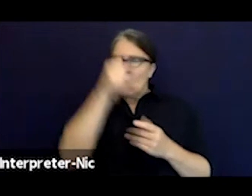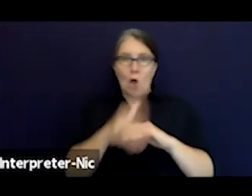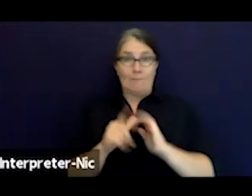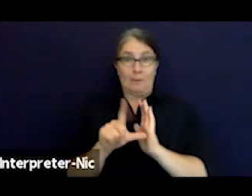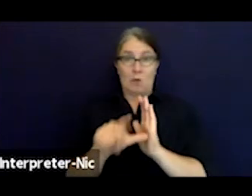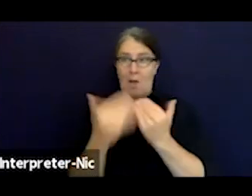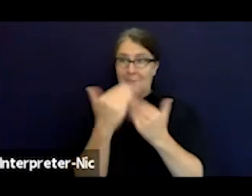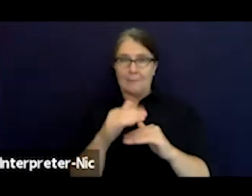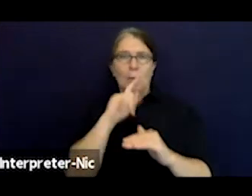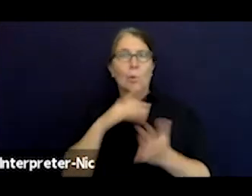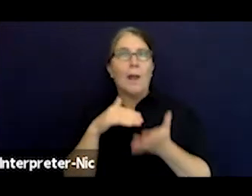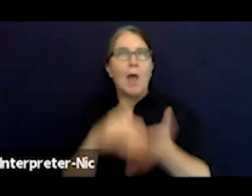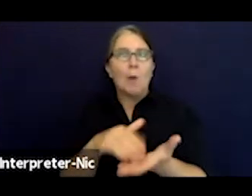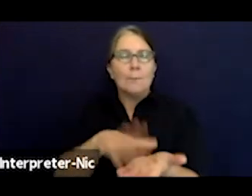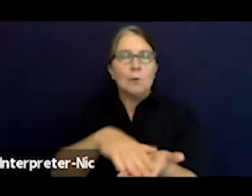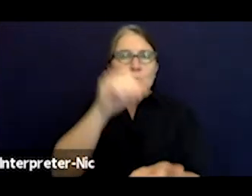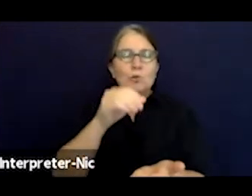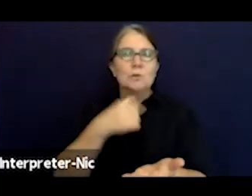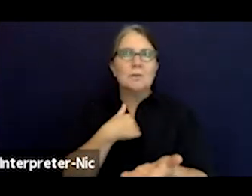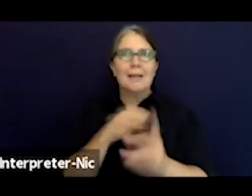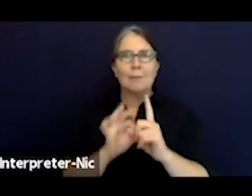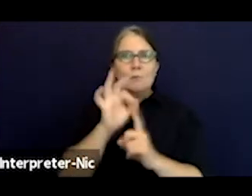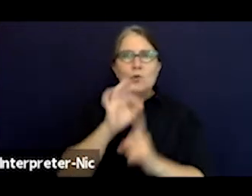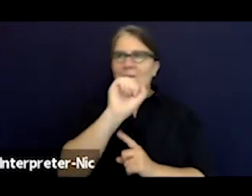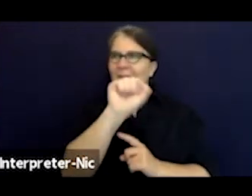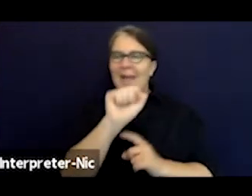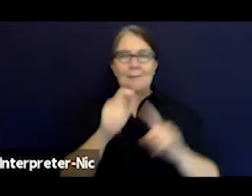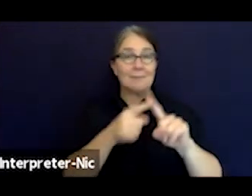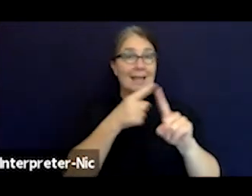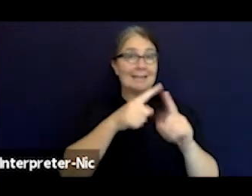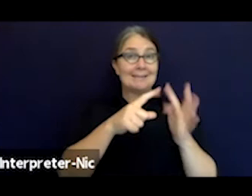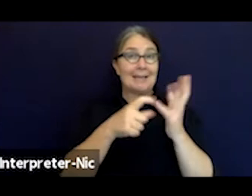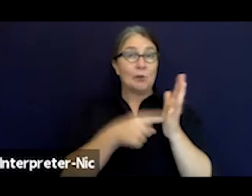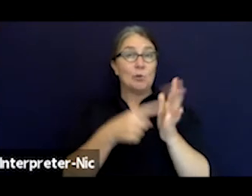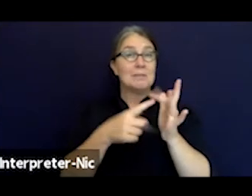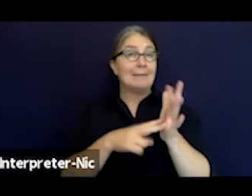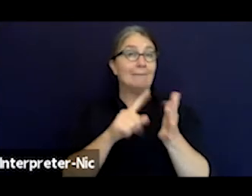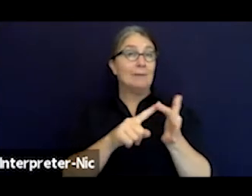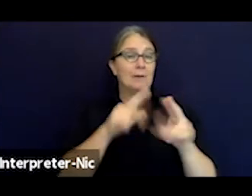The same is true when we think about the plus 1 for representing information.